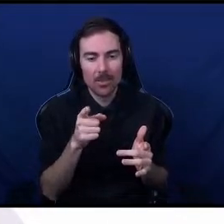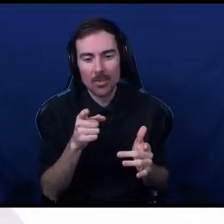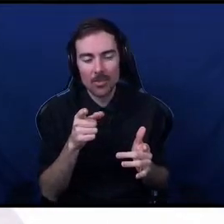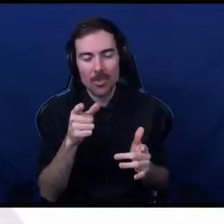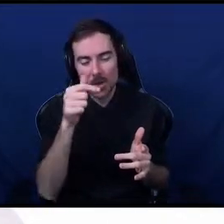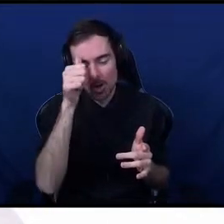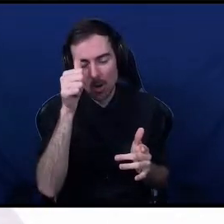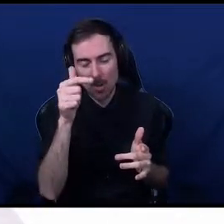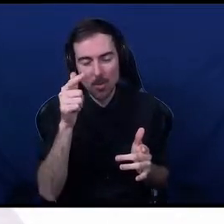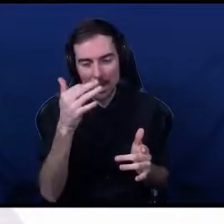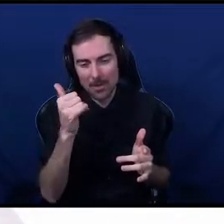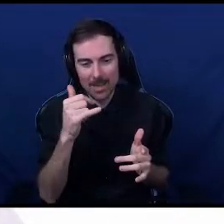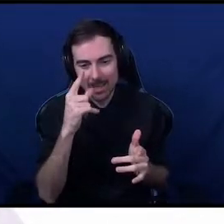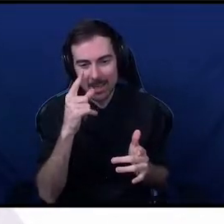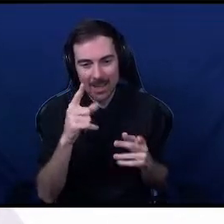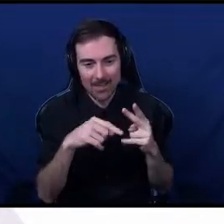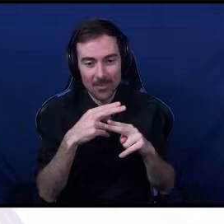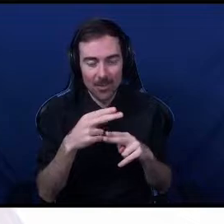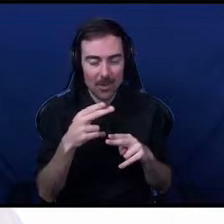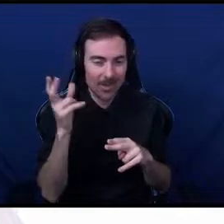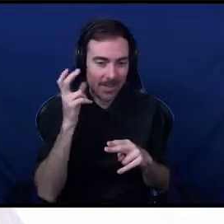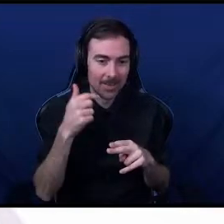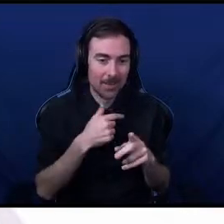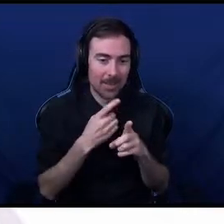before know that I'm a big fan of Vint Cerf, who is one of the